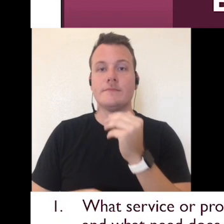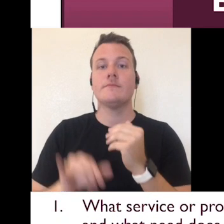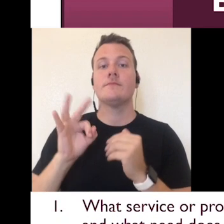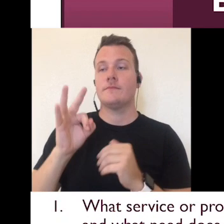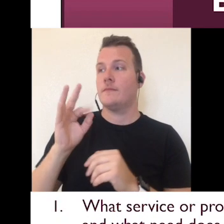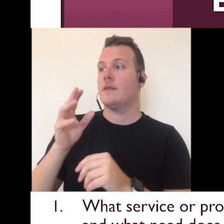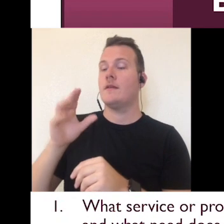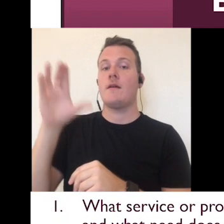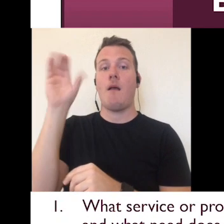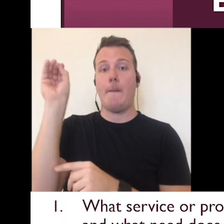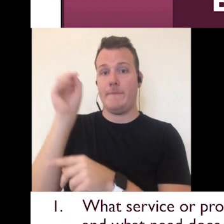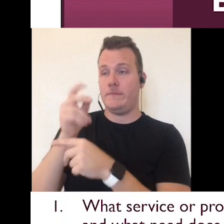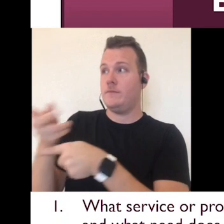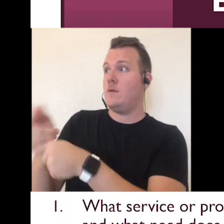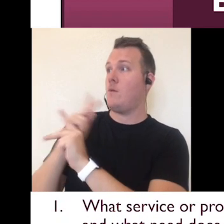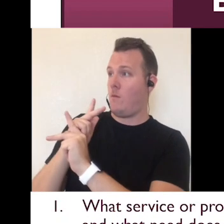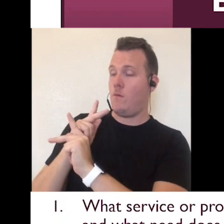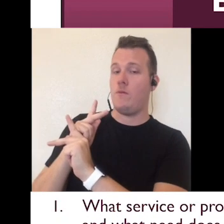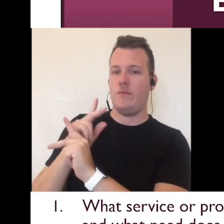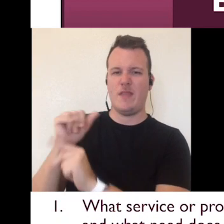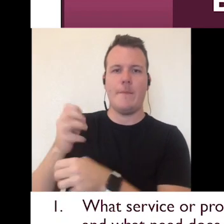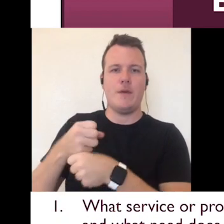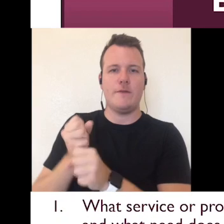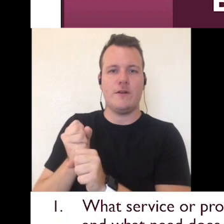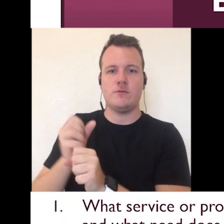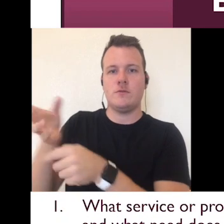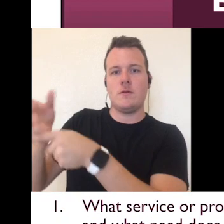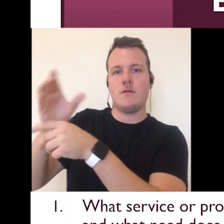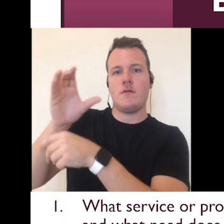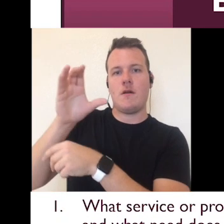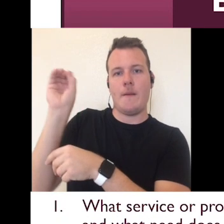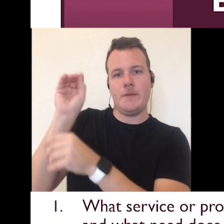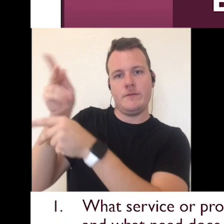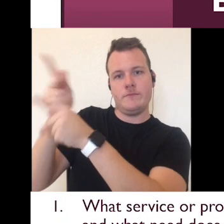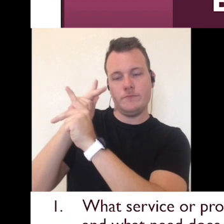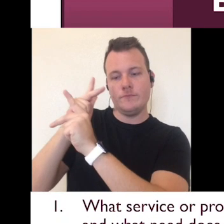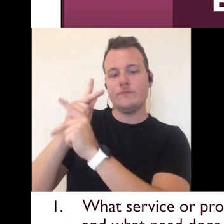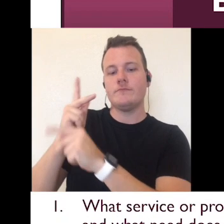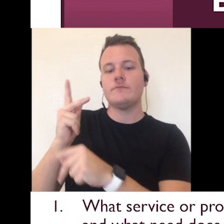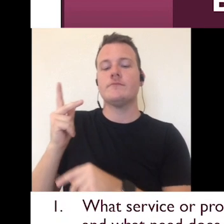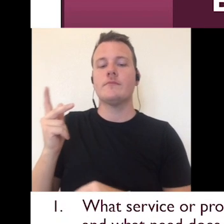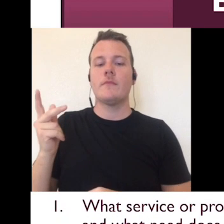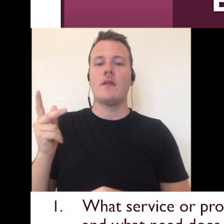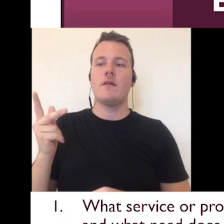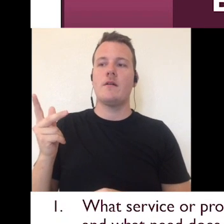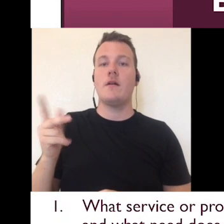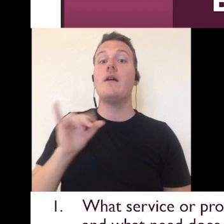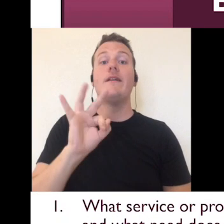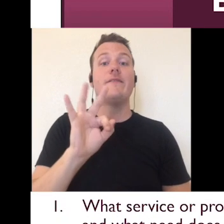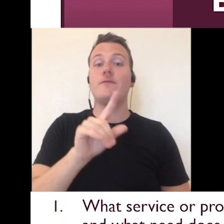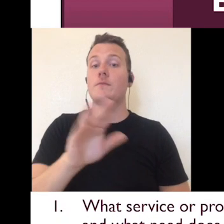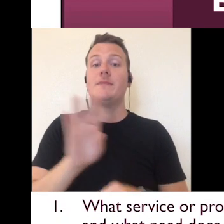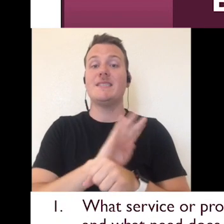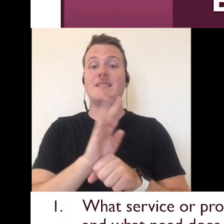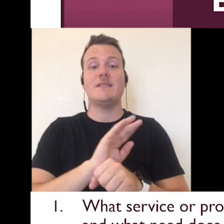you have obtained a loan for your practice, look at the- at the other end of